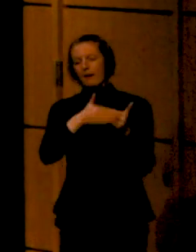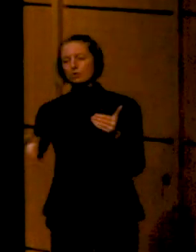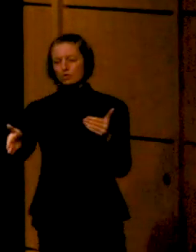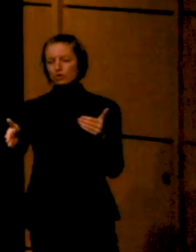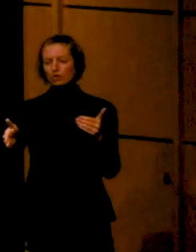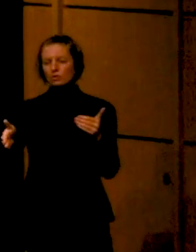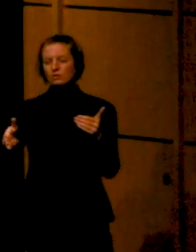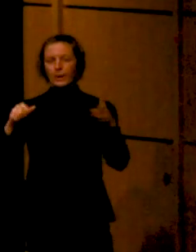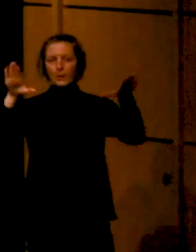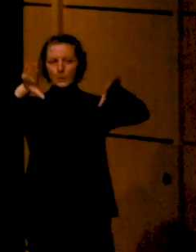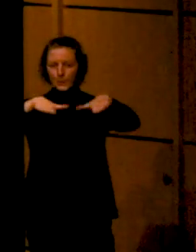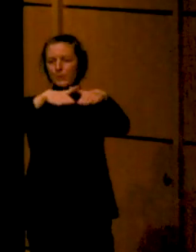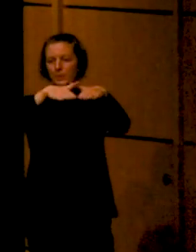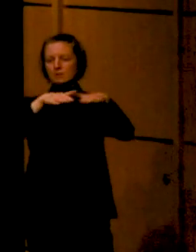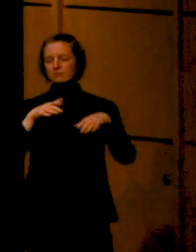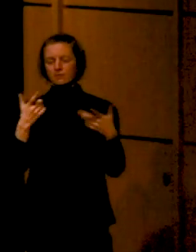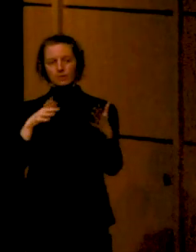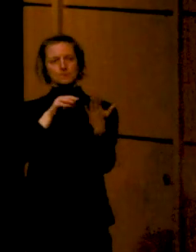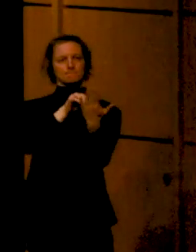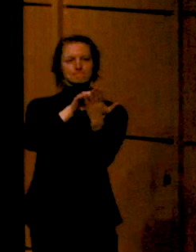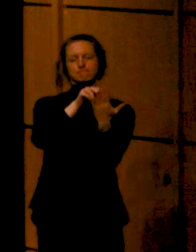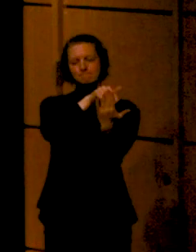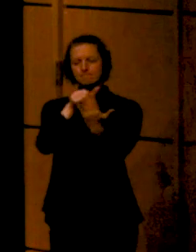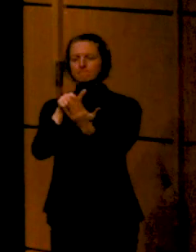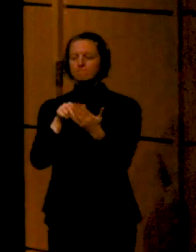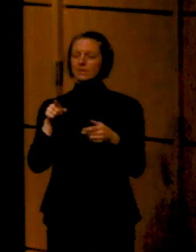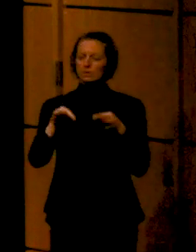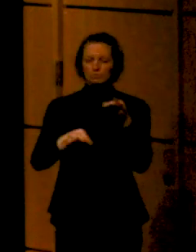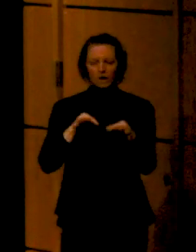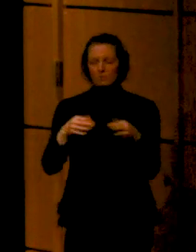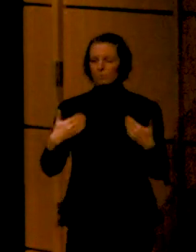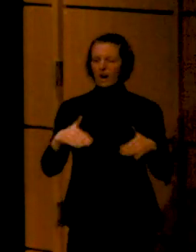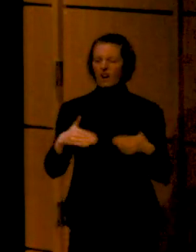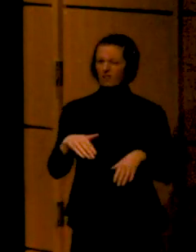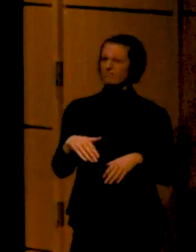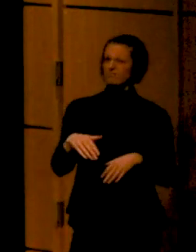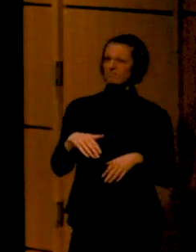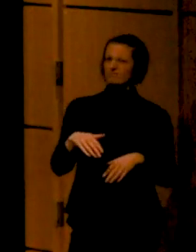He described it as being for him about as undutch as it gets.